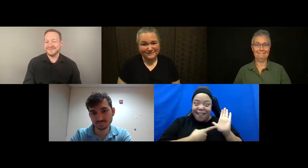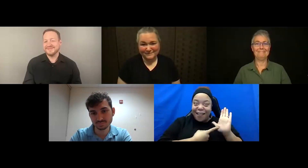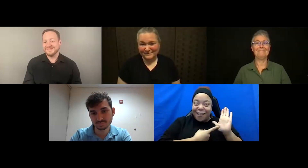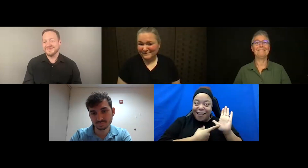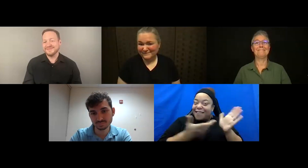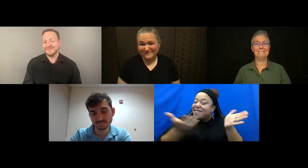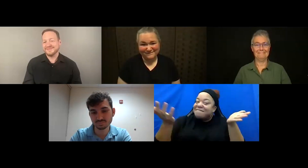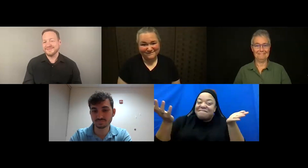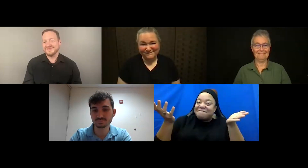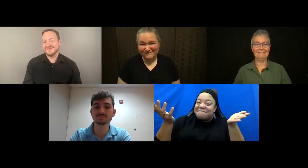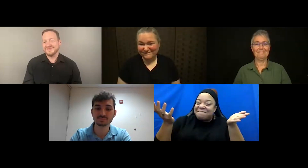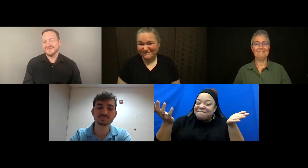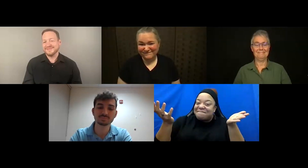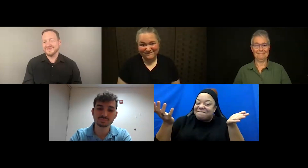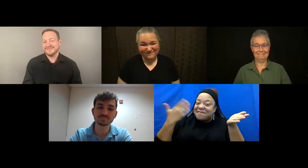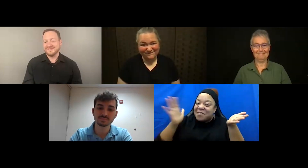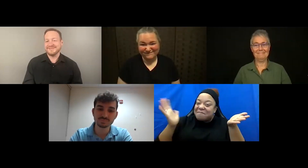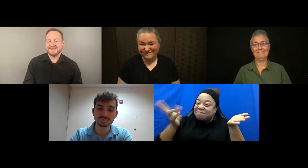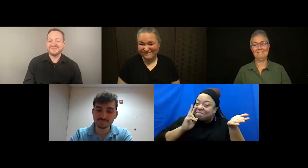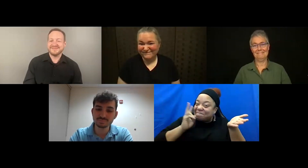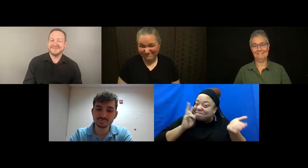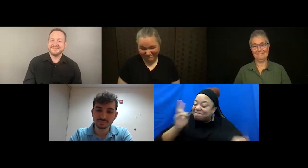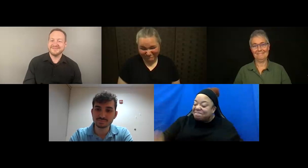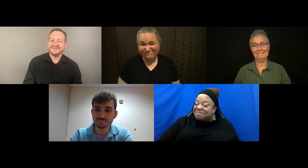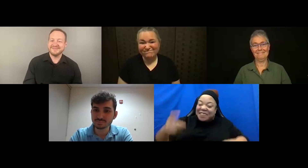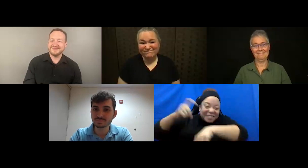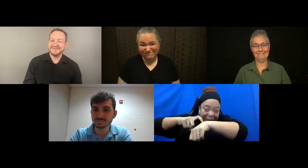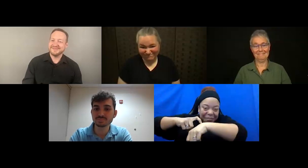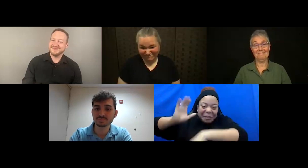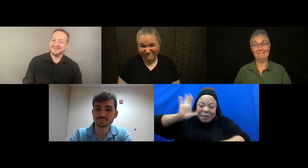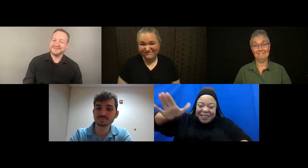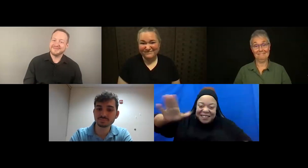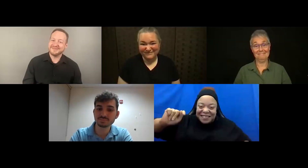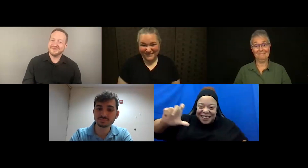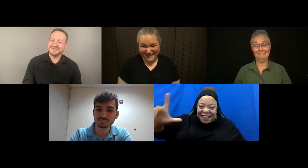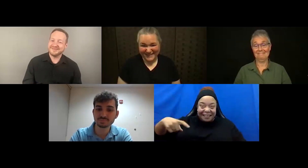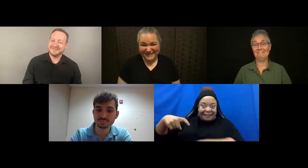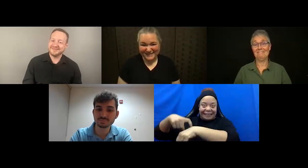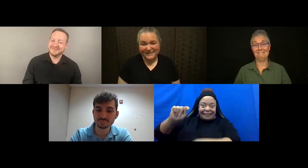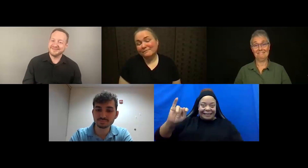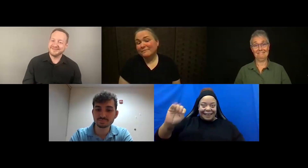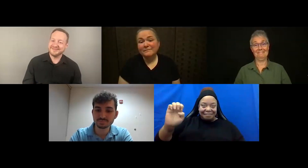goes, what we bring to the table. We'll have to see what happens next.